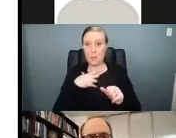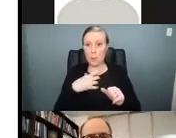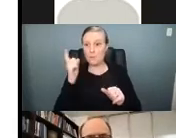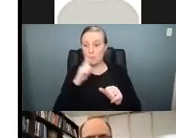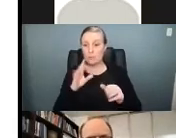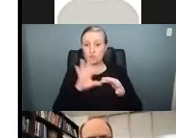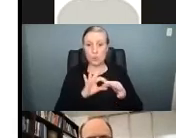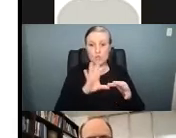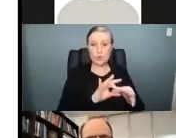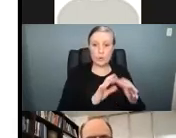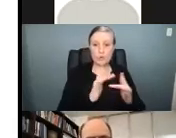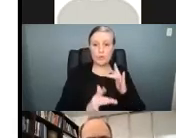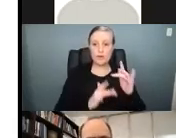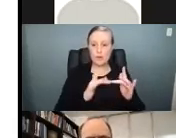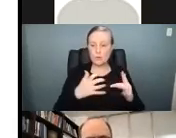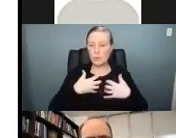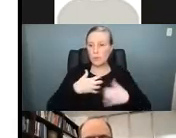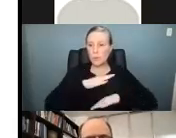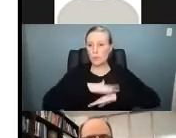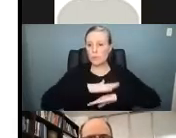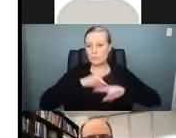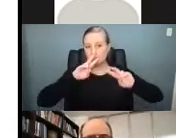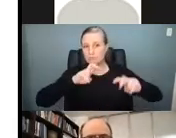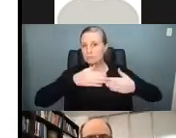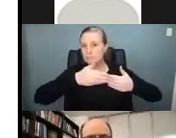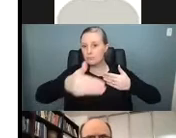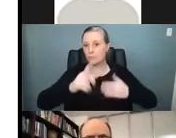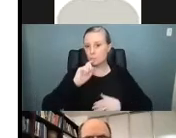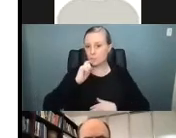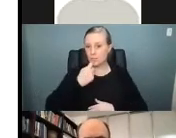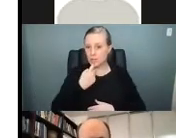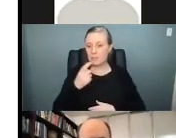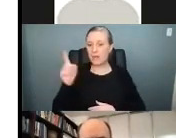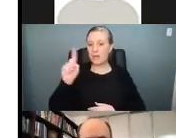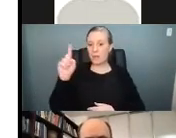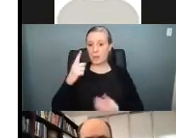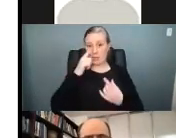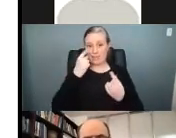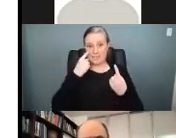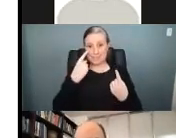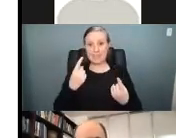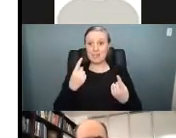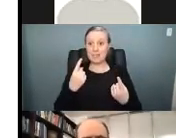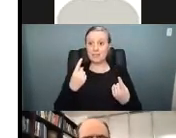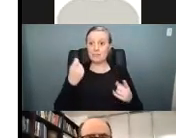But right now our initial thinking is that we can see some dramatic change, but not necessarily